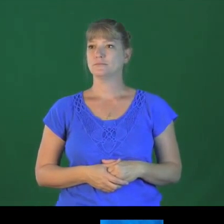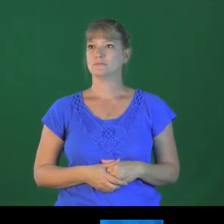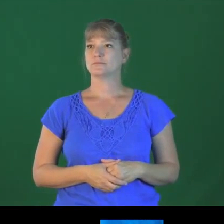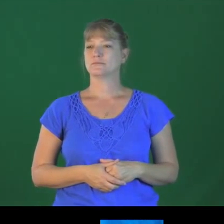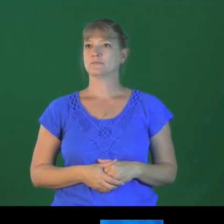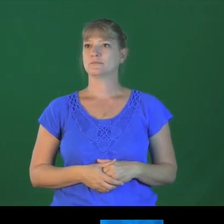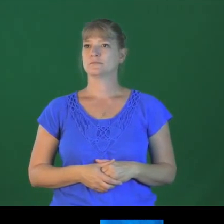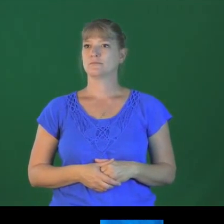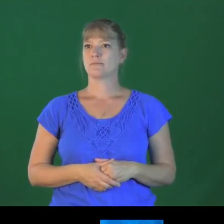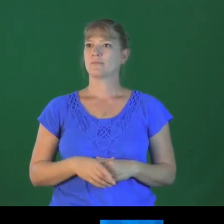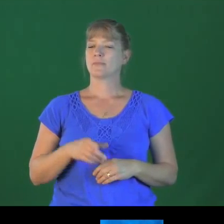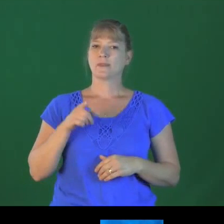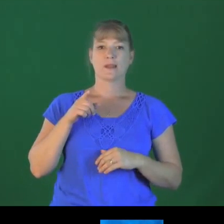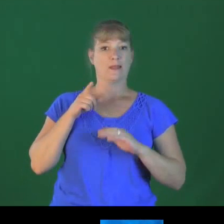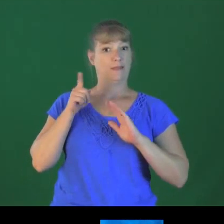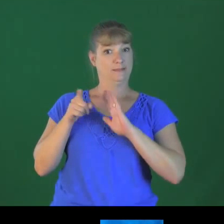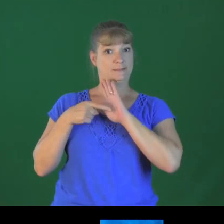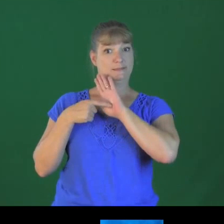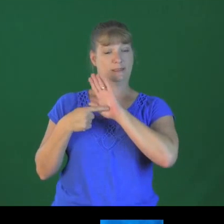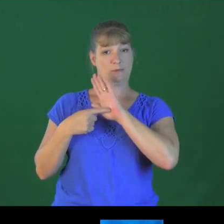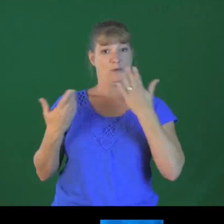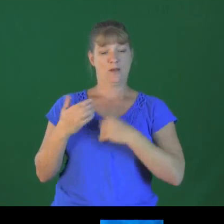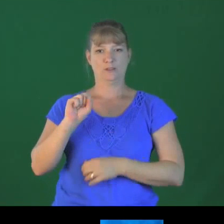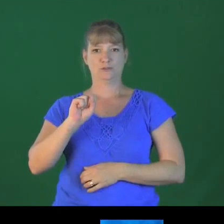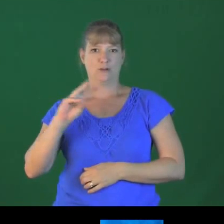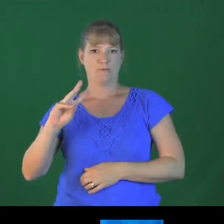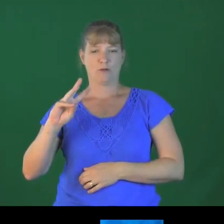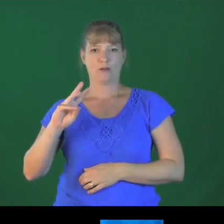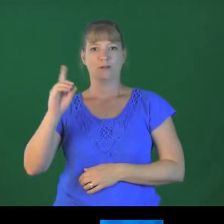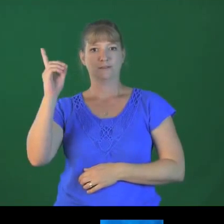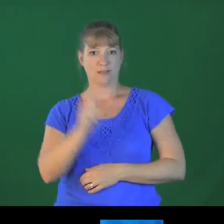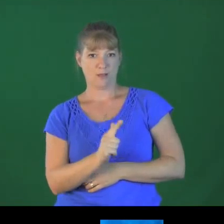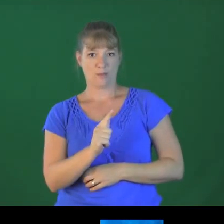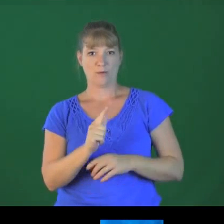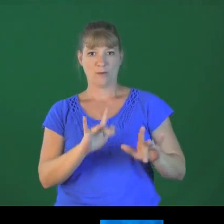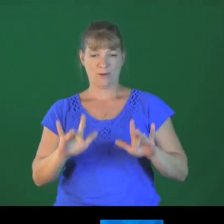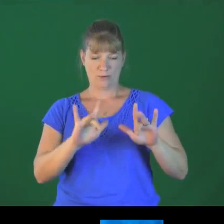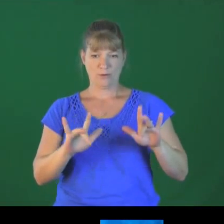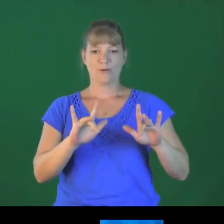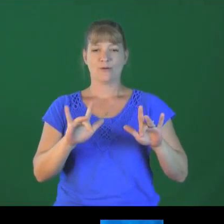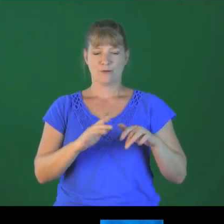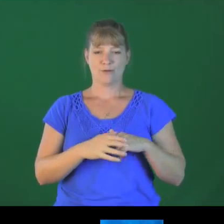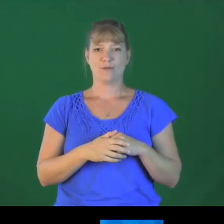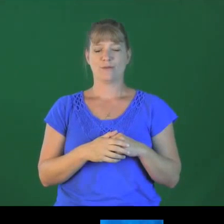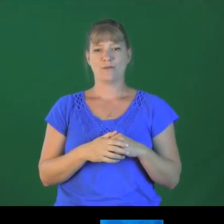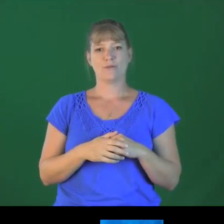This is an example of some software, that can be downloaded onto your computer, that acts the same as